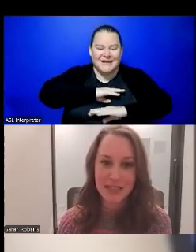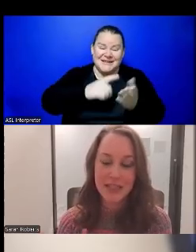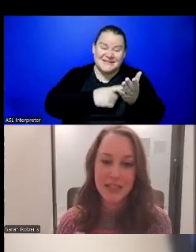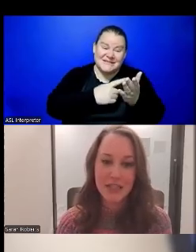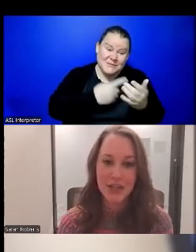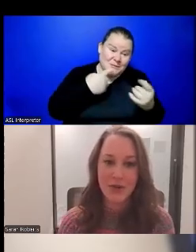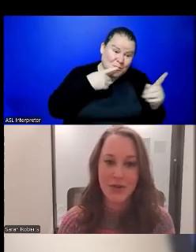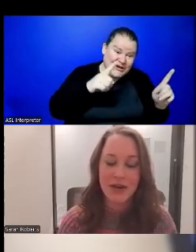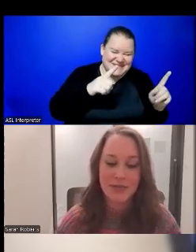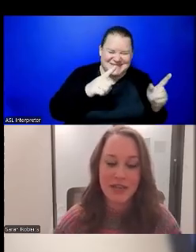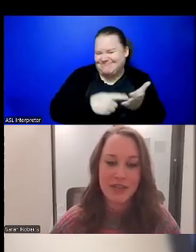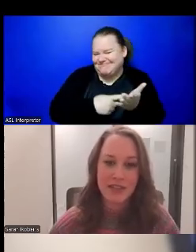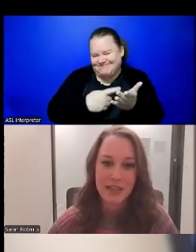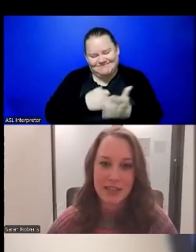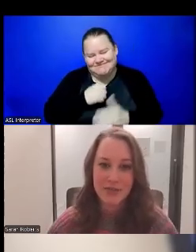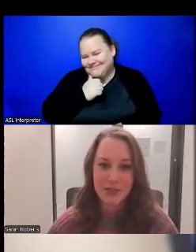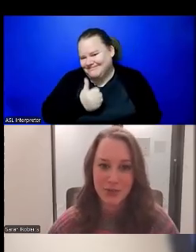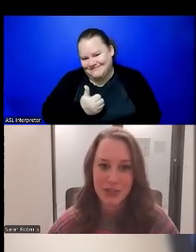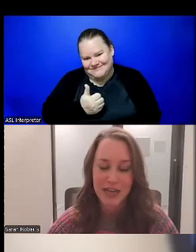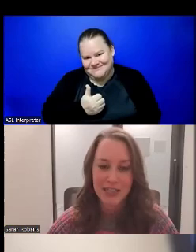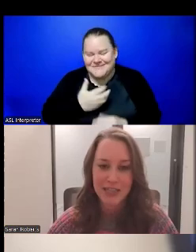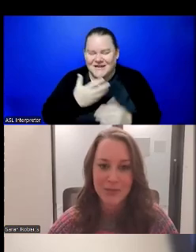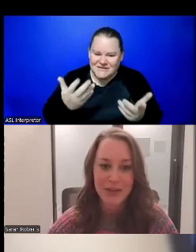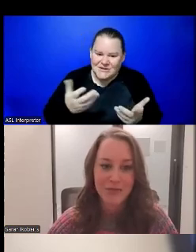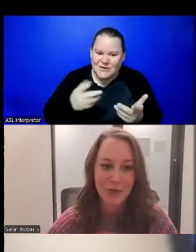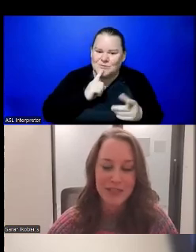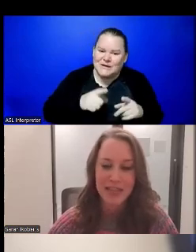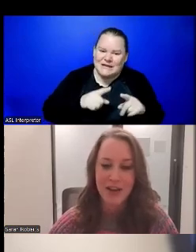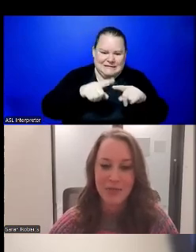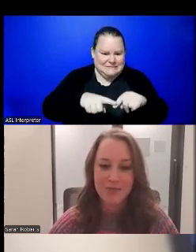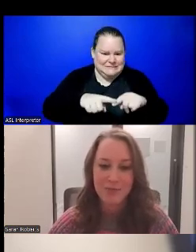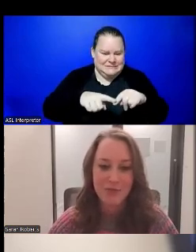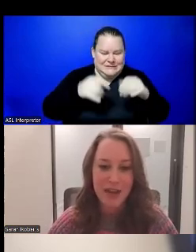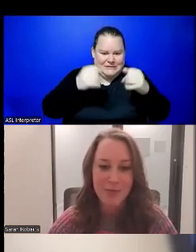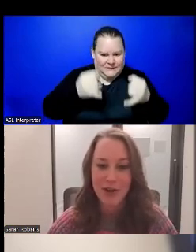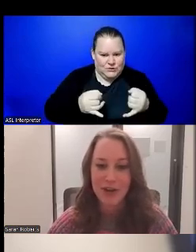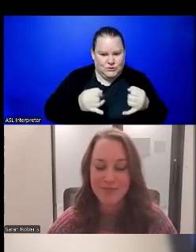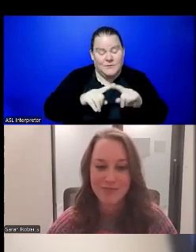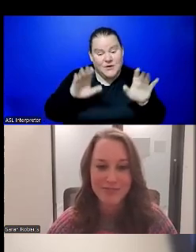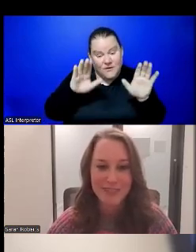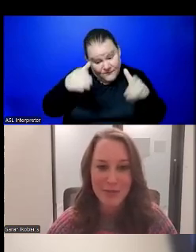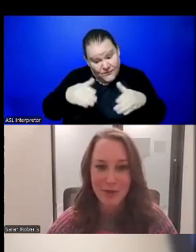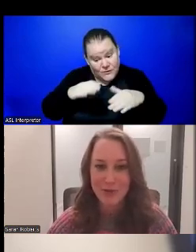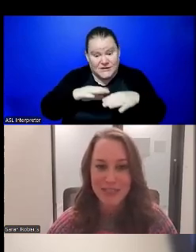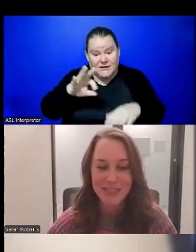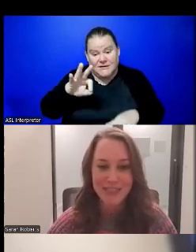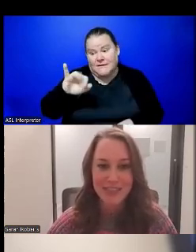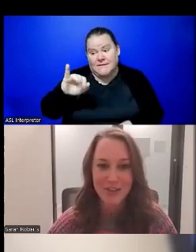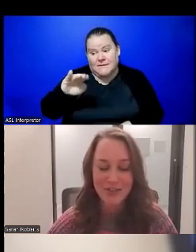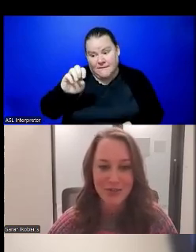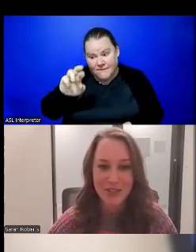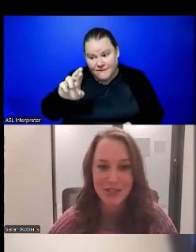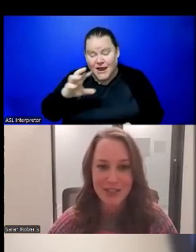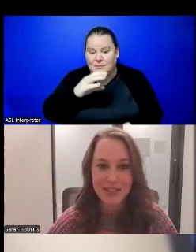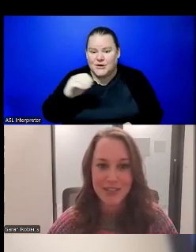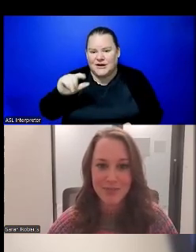doesn't. So definitely individualized, but focusing on fiber and lean proteins and all those good things.